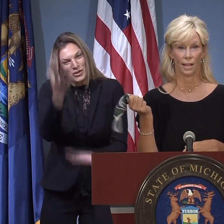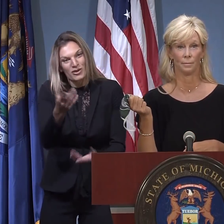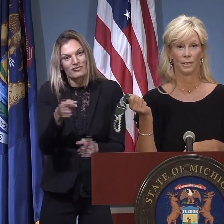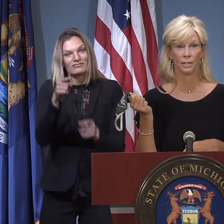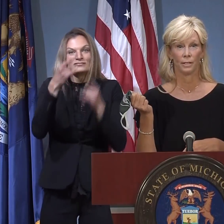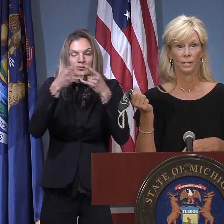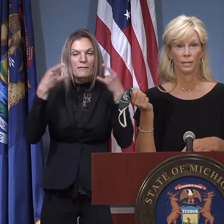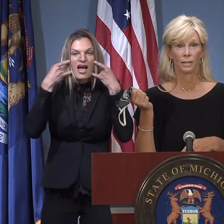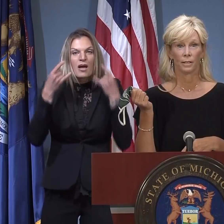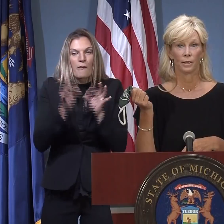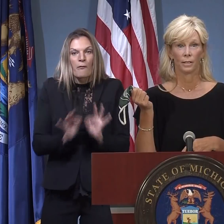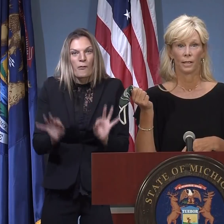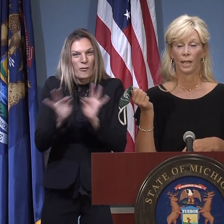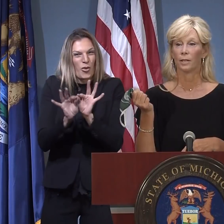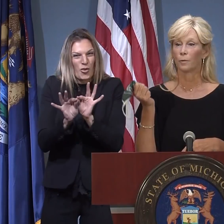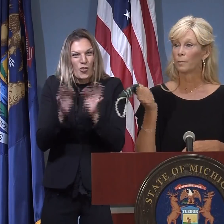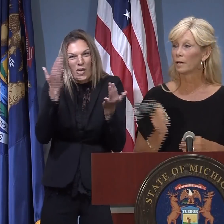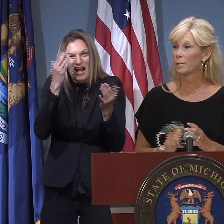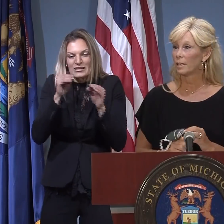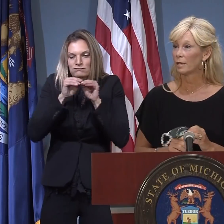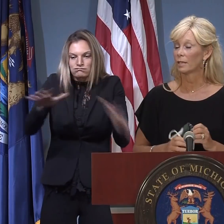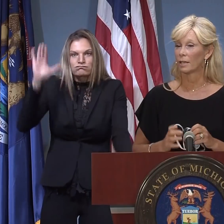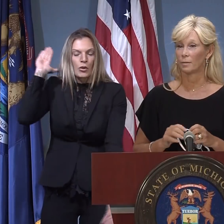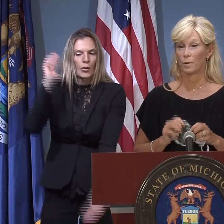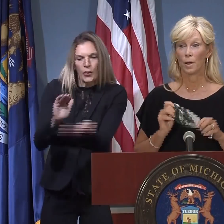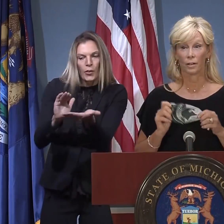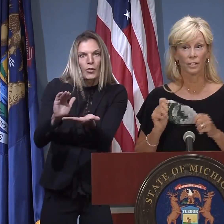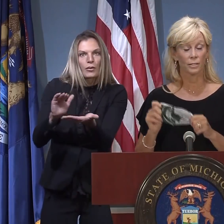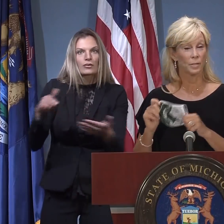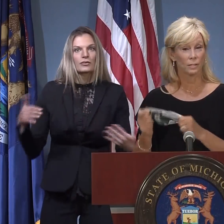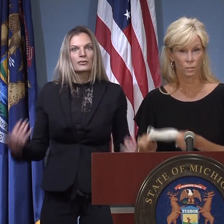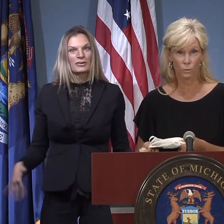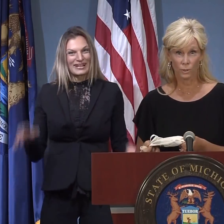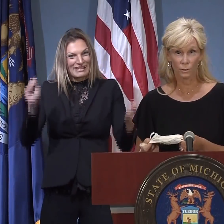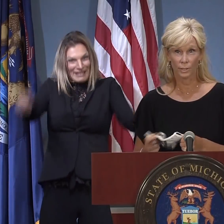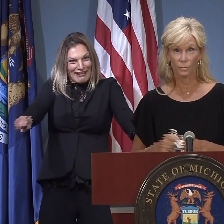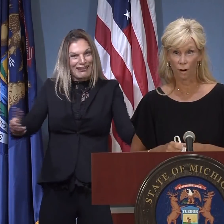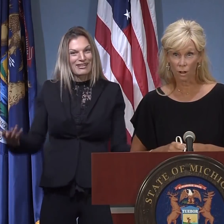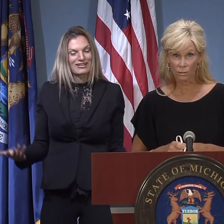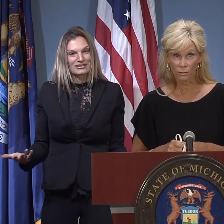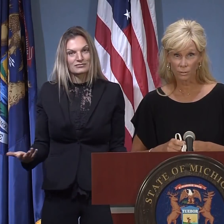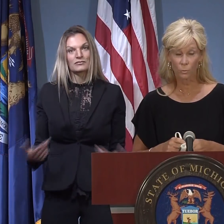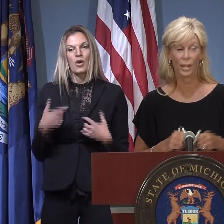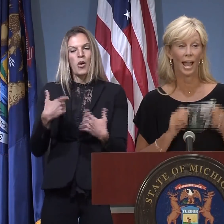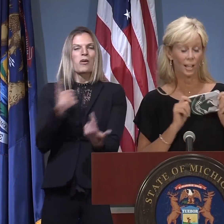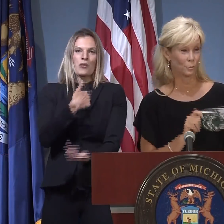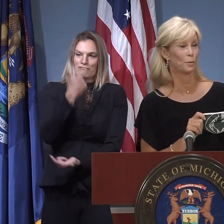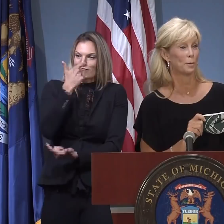THE GREAT STATE, THAT THESE RIGHT HERE, CAN HELP STOP SPREAD ALMOST 70% OF THE TIME.